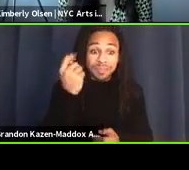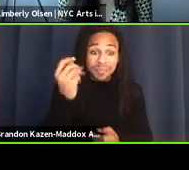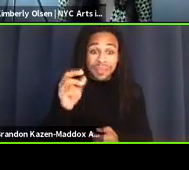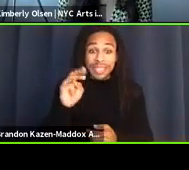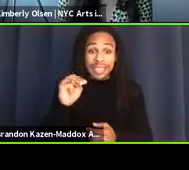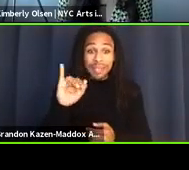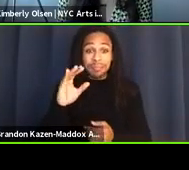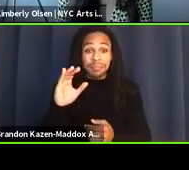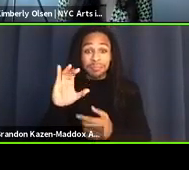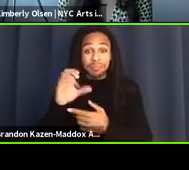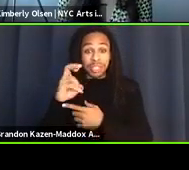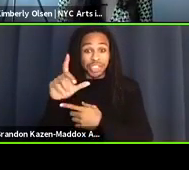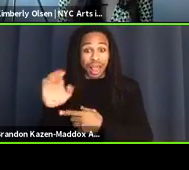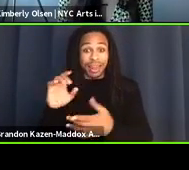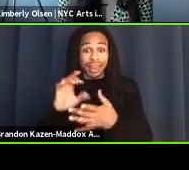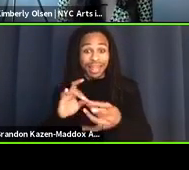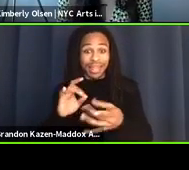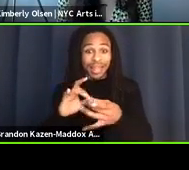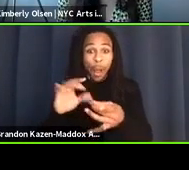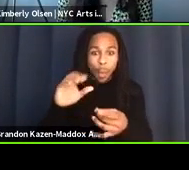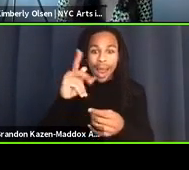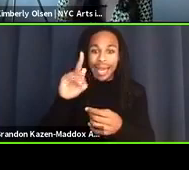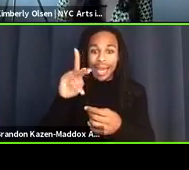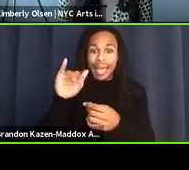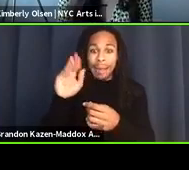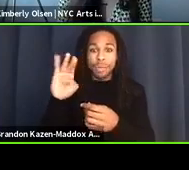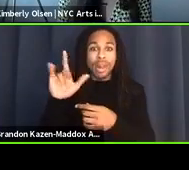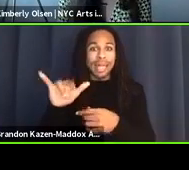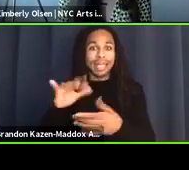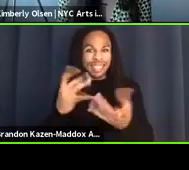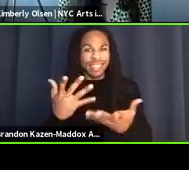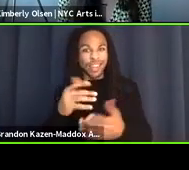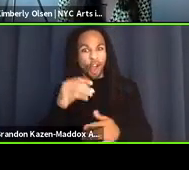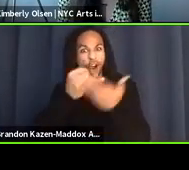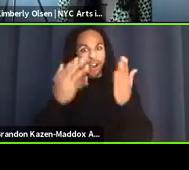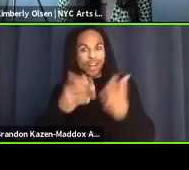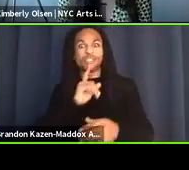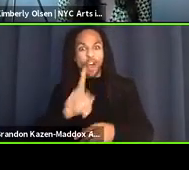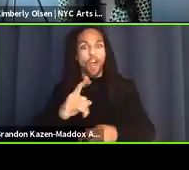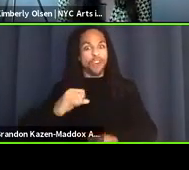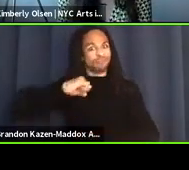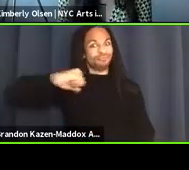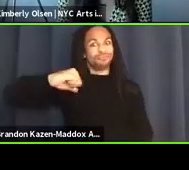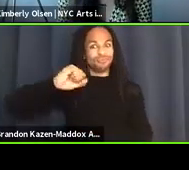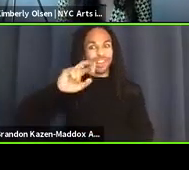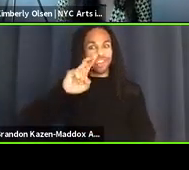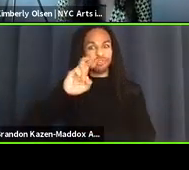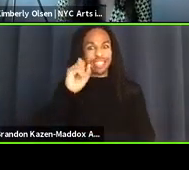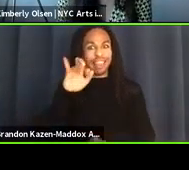It could have been that people stepped back from that, because it is a stressful time.